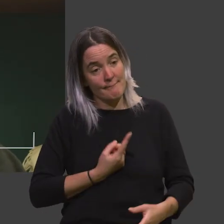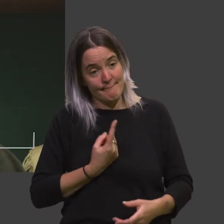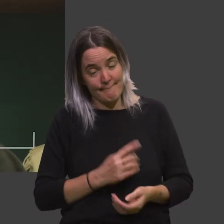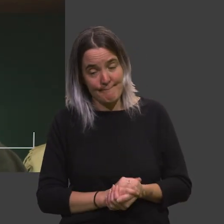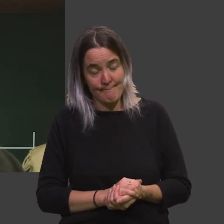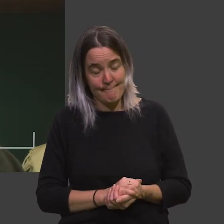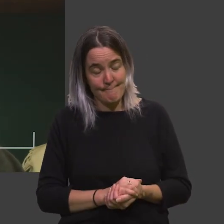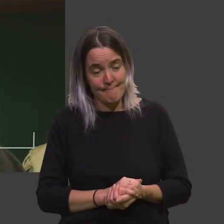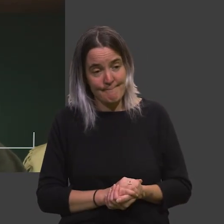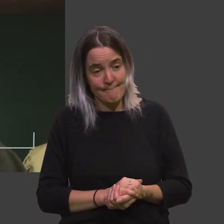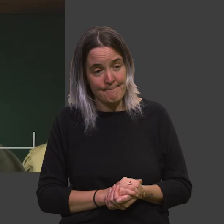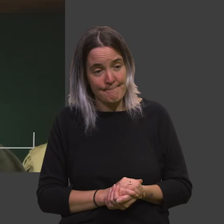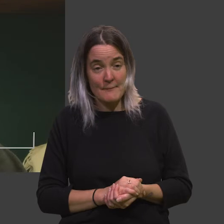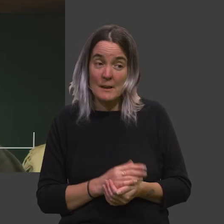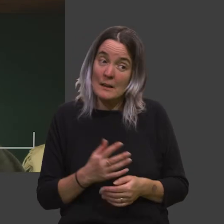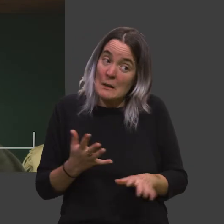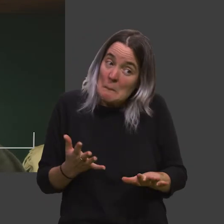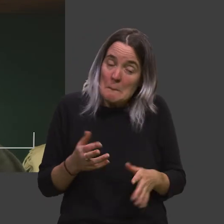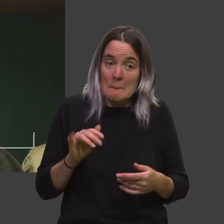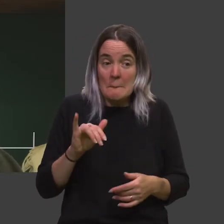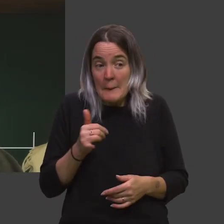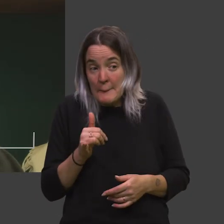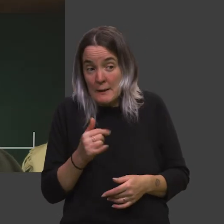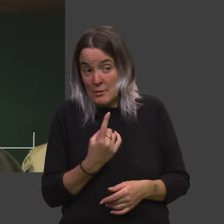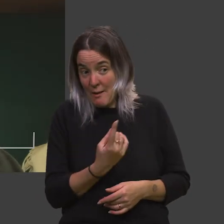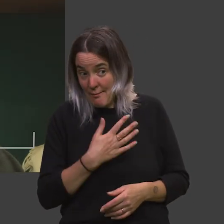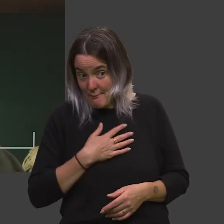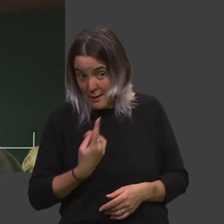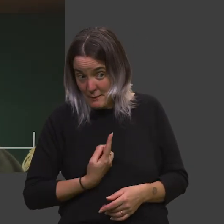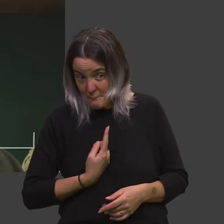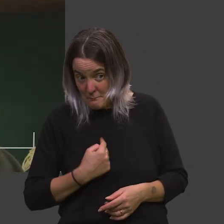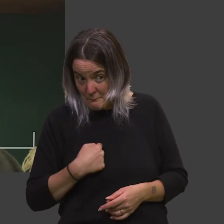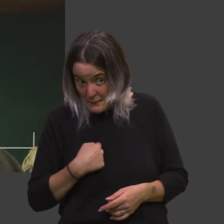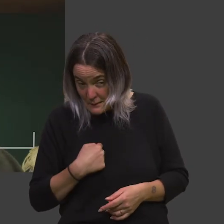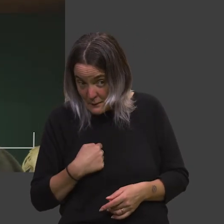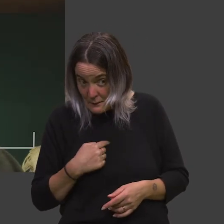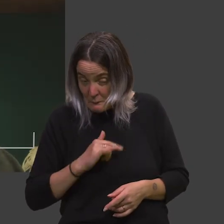And also maybe... you like me too?